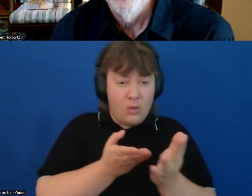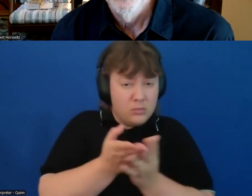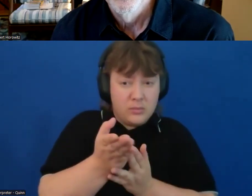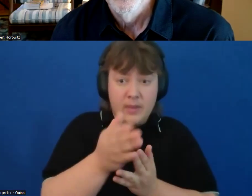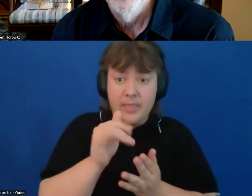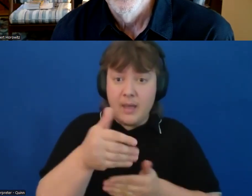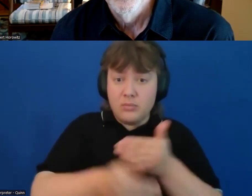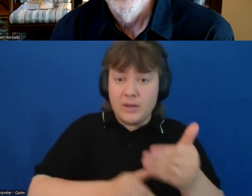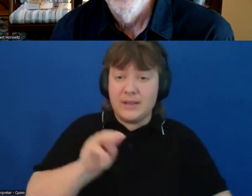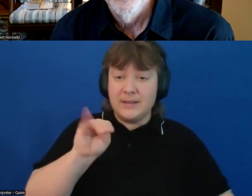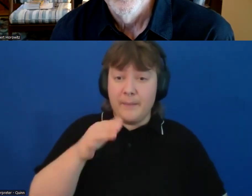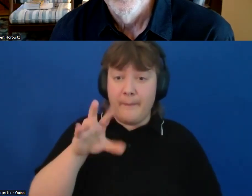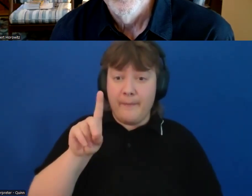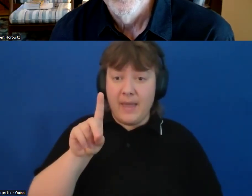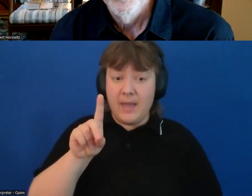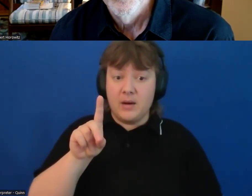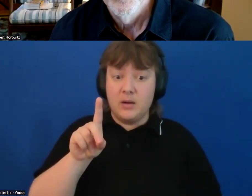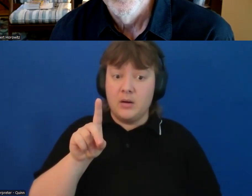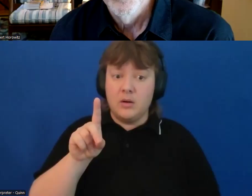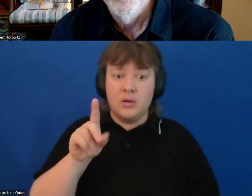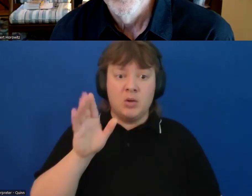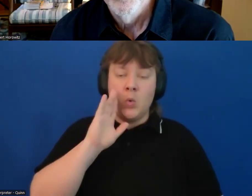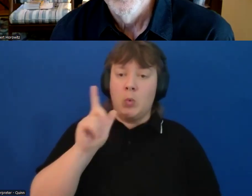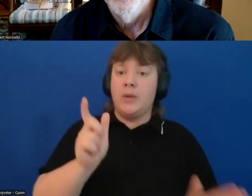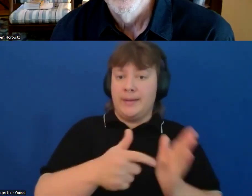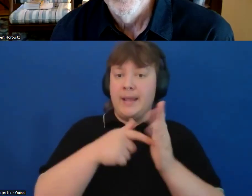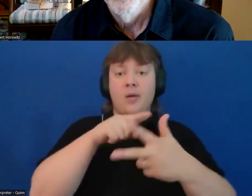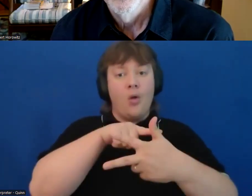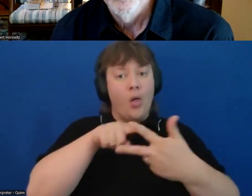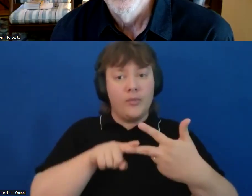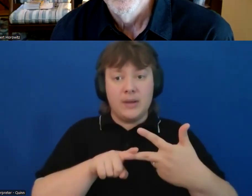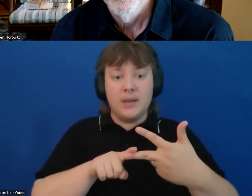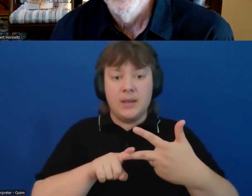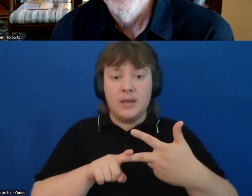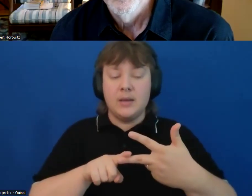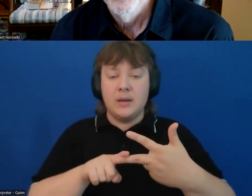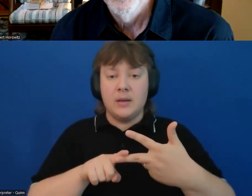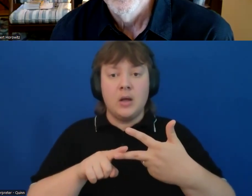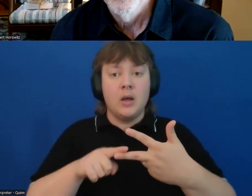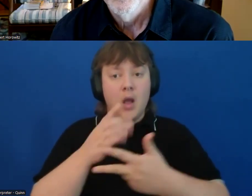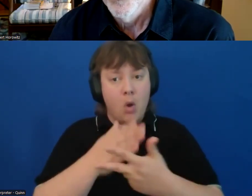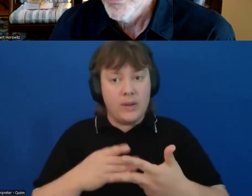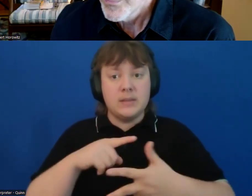uh the maid process will need to have uh all three components the the um uh prescribing